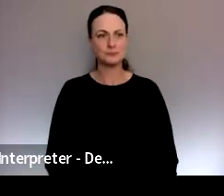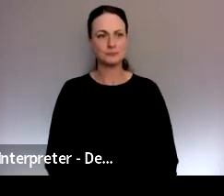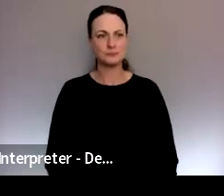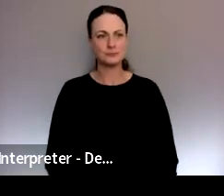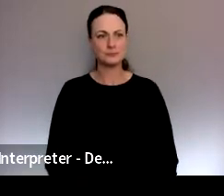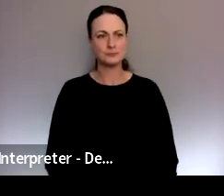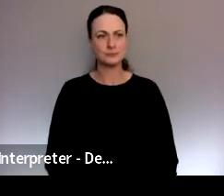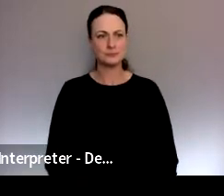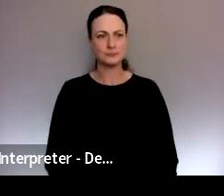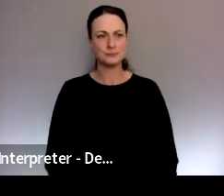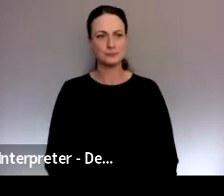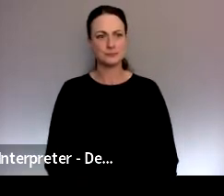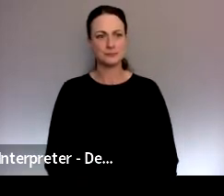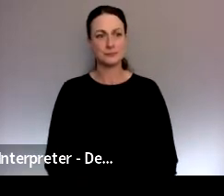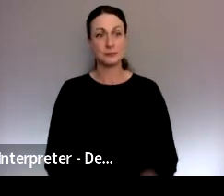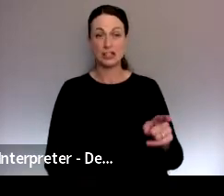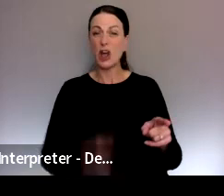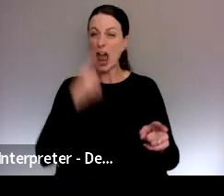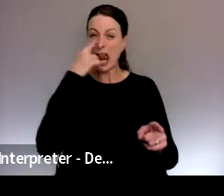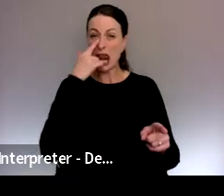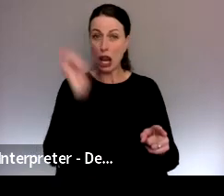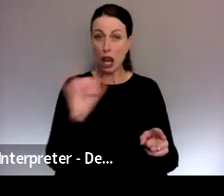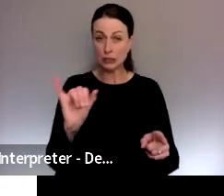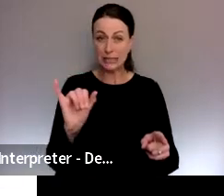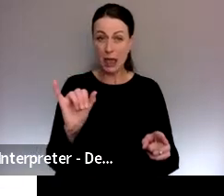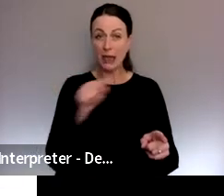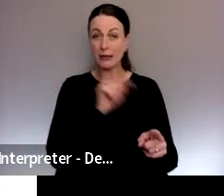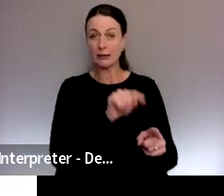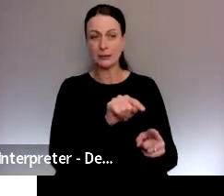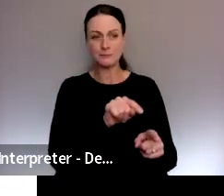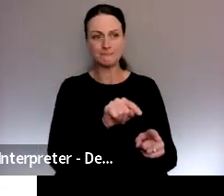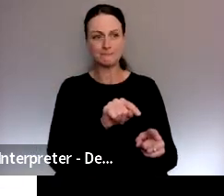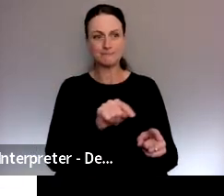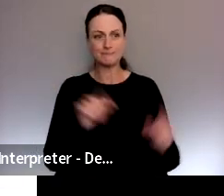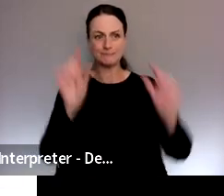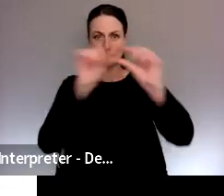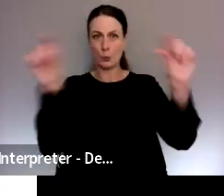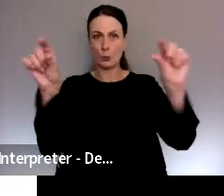we're looking at what looks like a headline